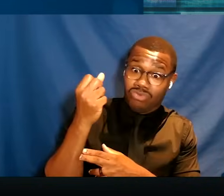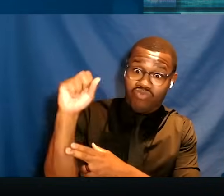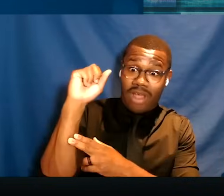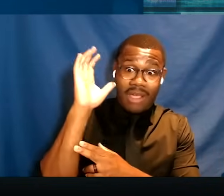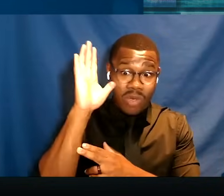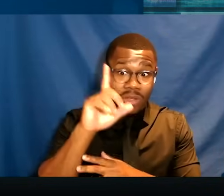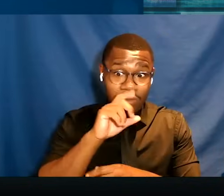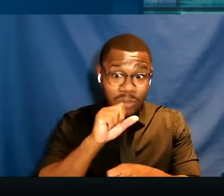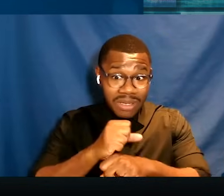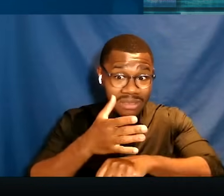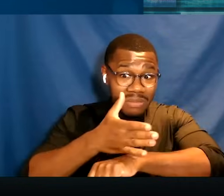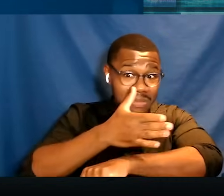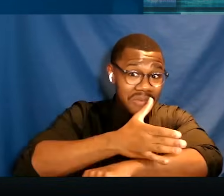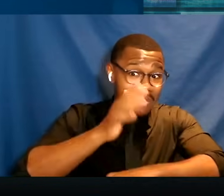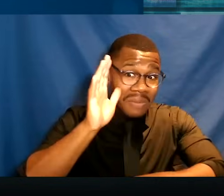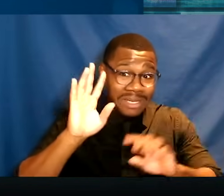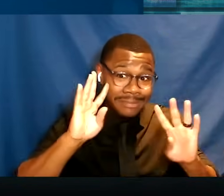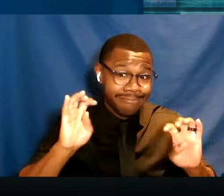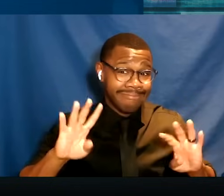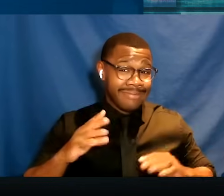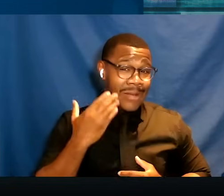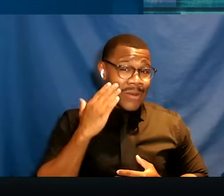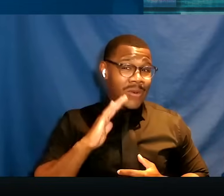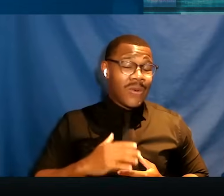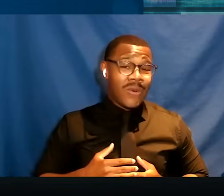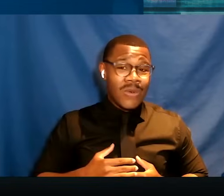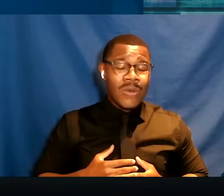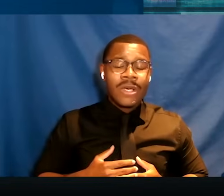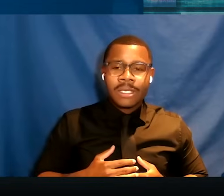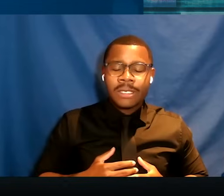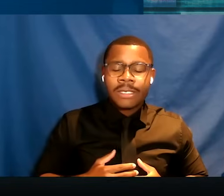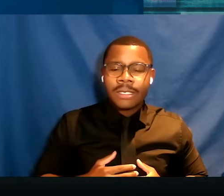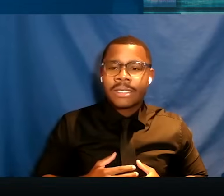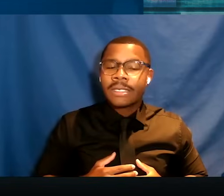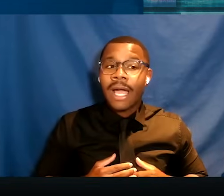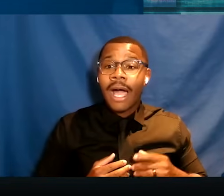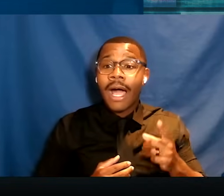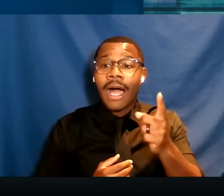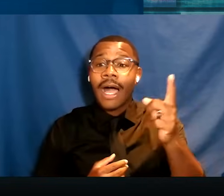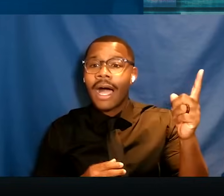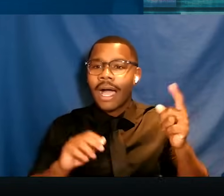I think we would find a very different reception from the AMPTP and the companies